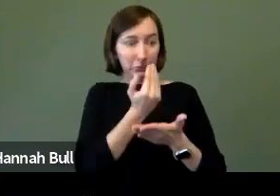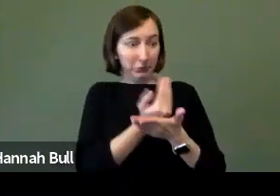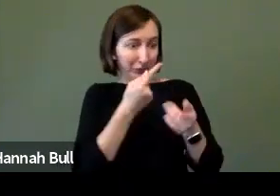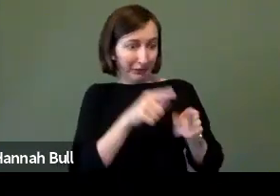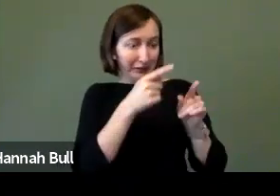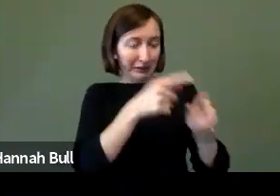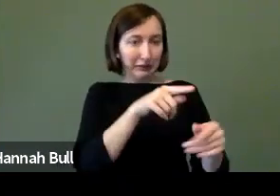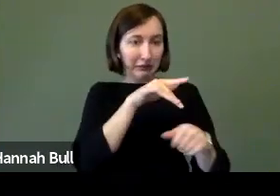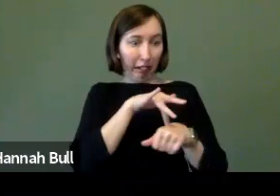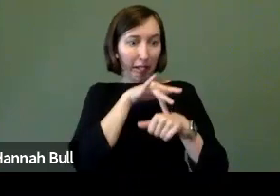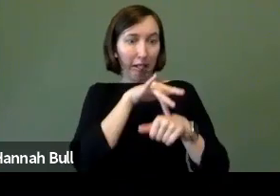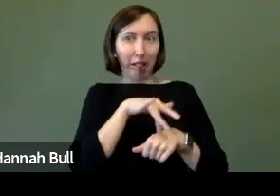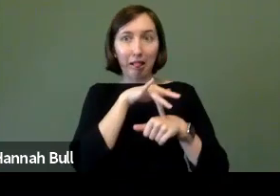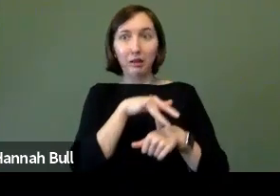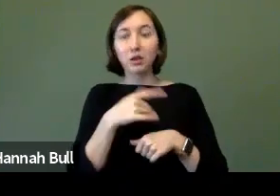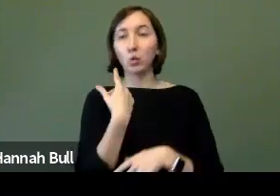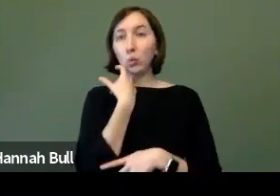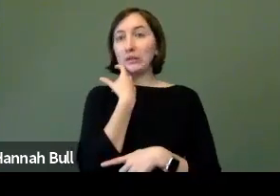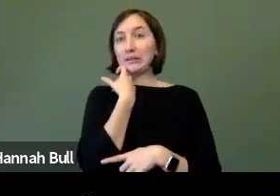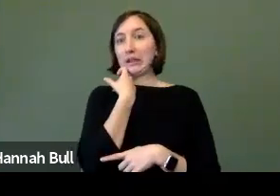Here lately we've had not only a pandemic but an election